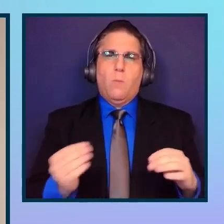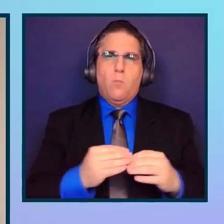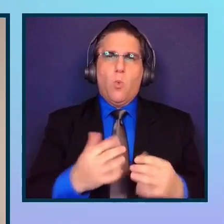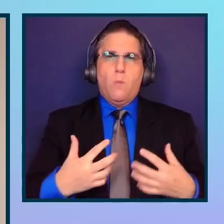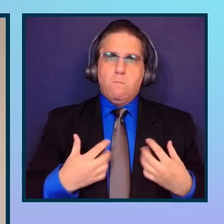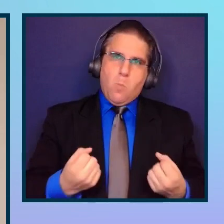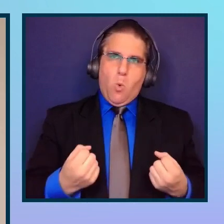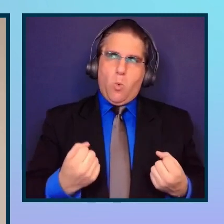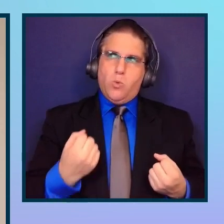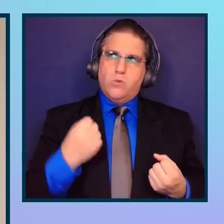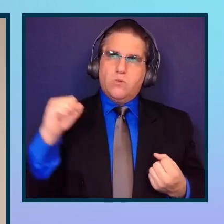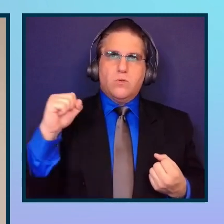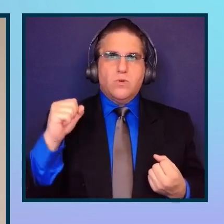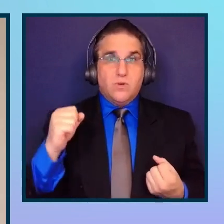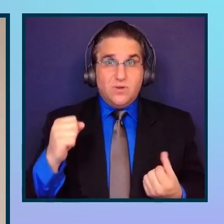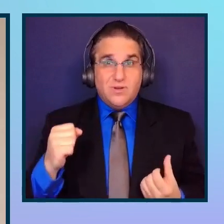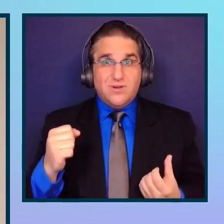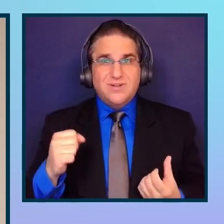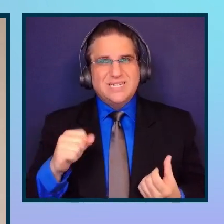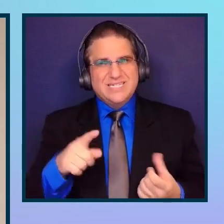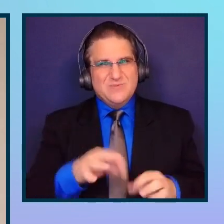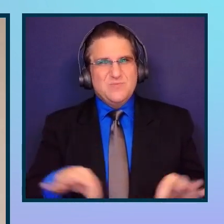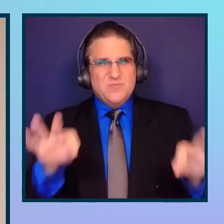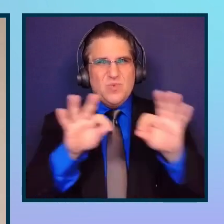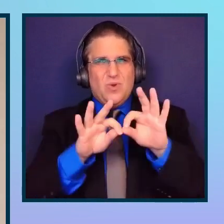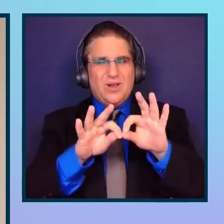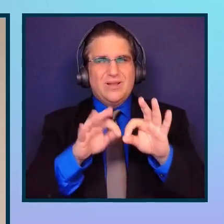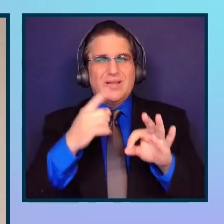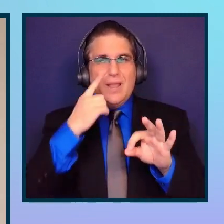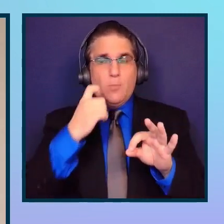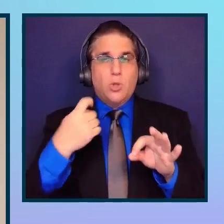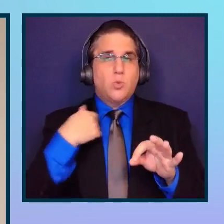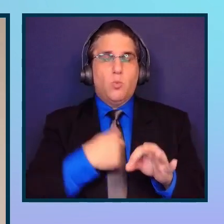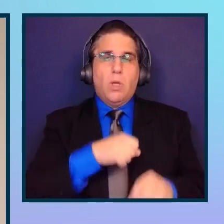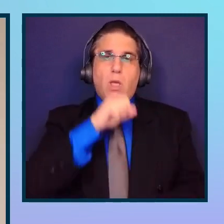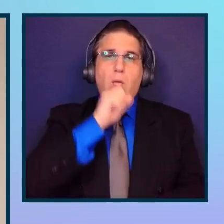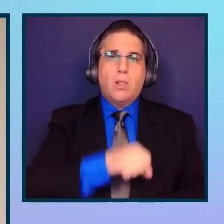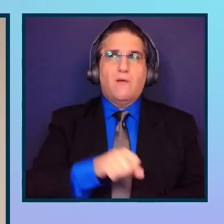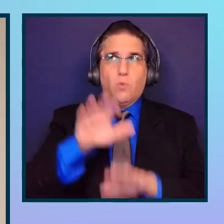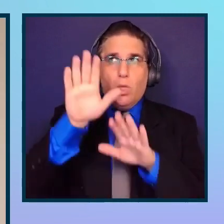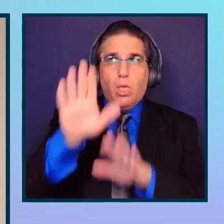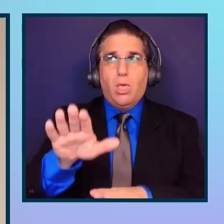Because I think this compliance orientation has rubbed off on us,